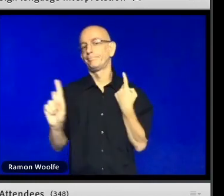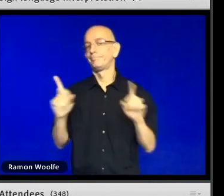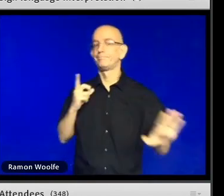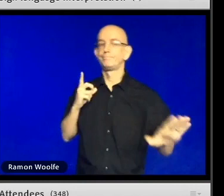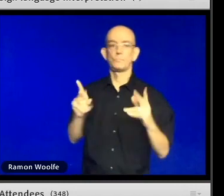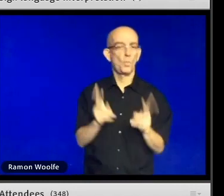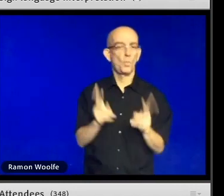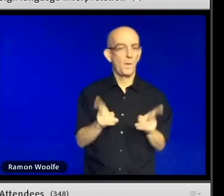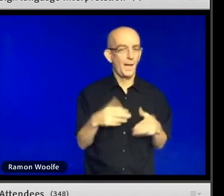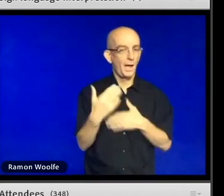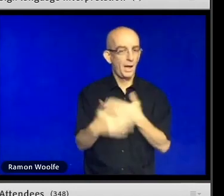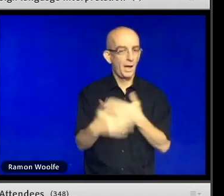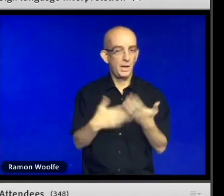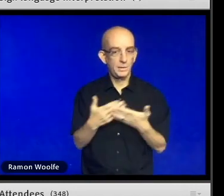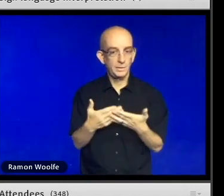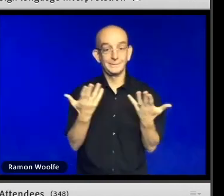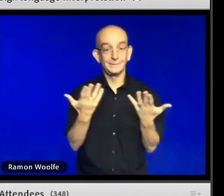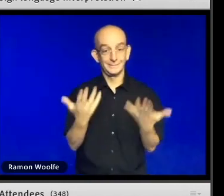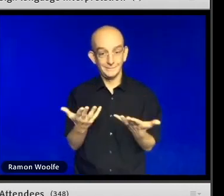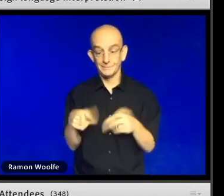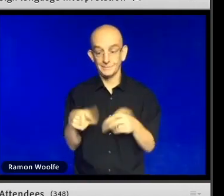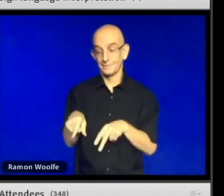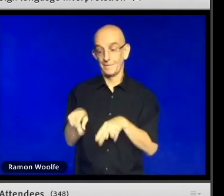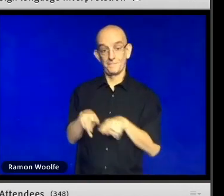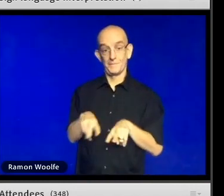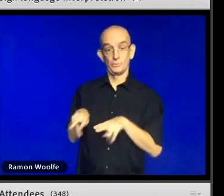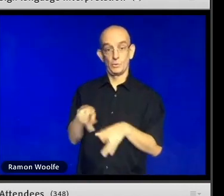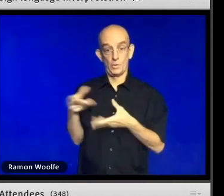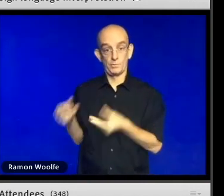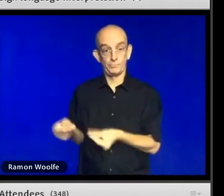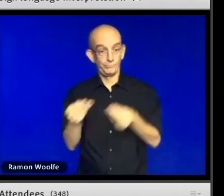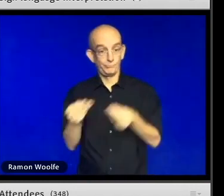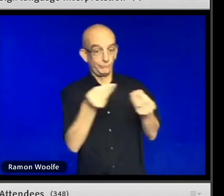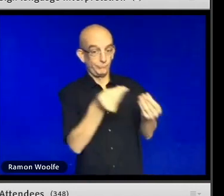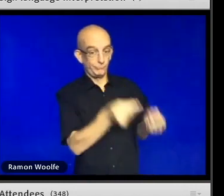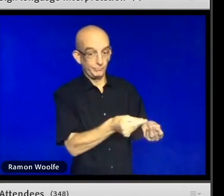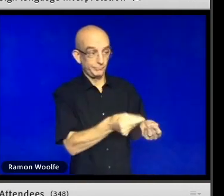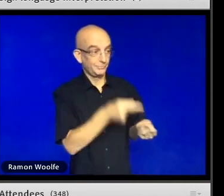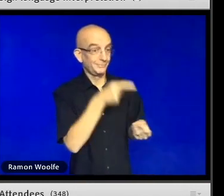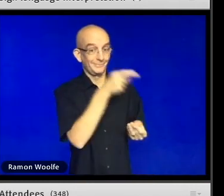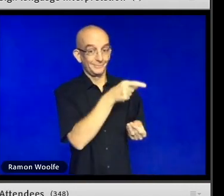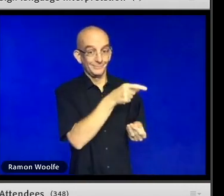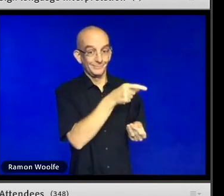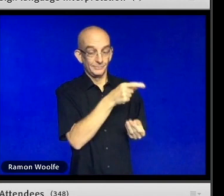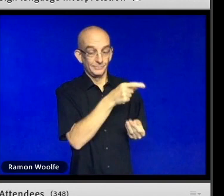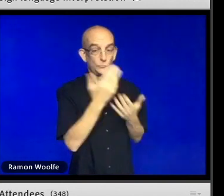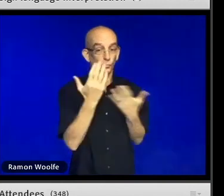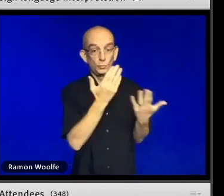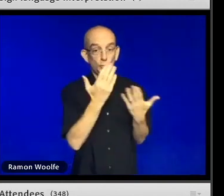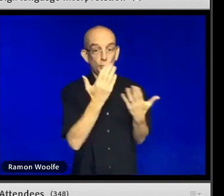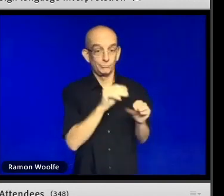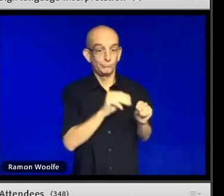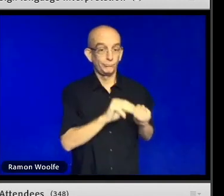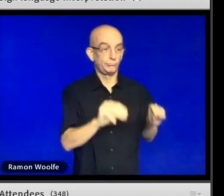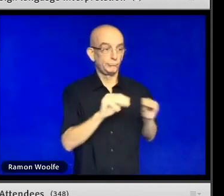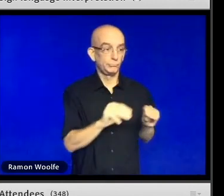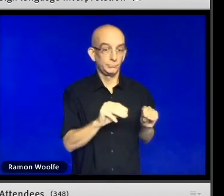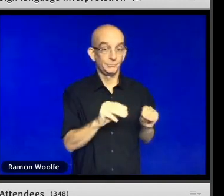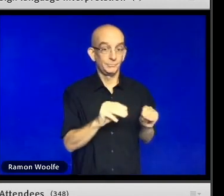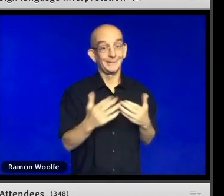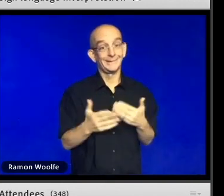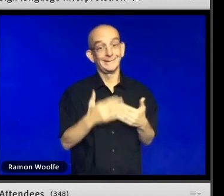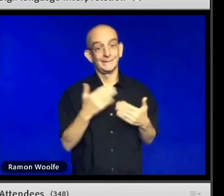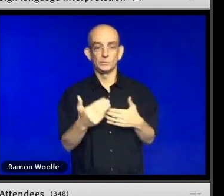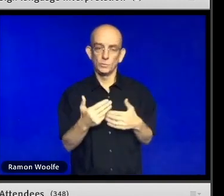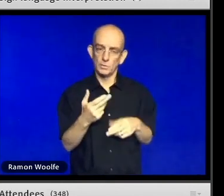like to share with us any concluding reflections that you have that you can leave us with today.